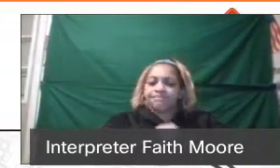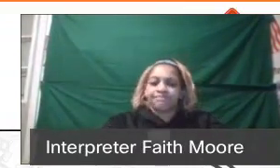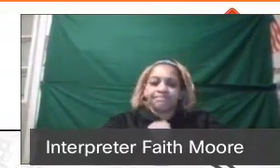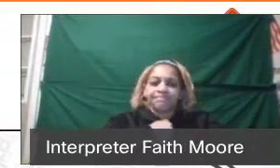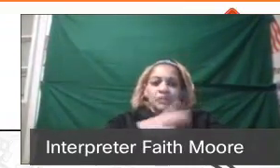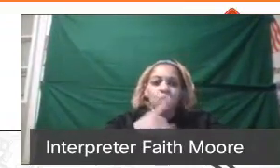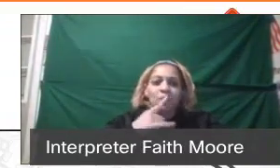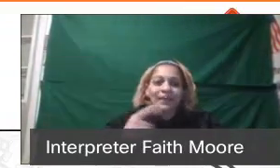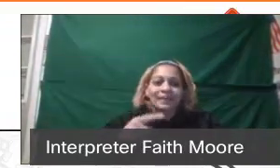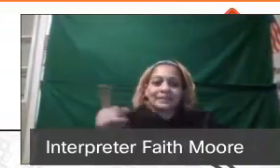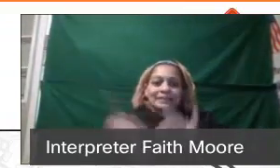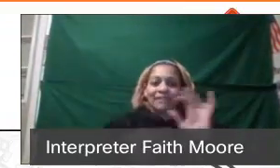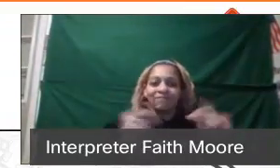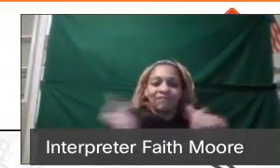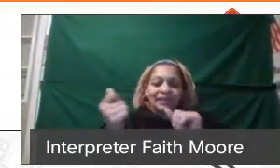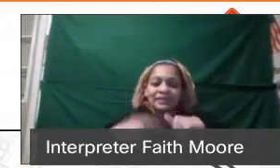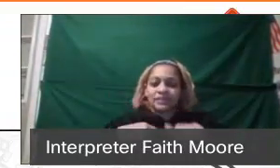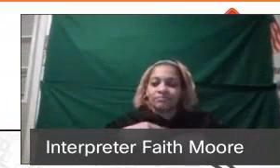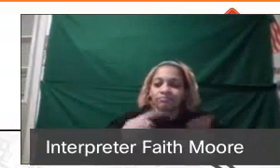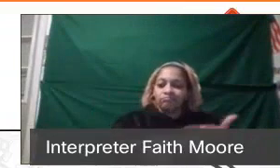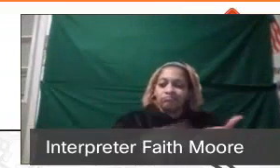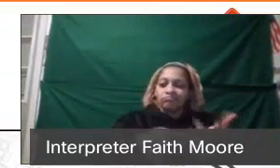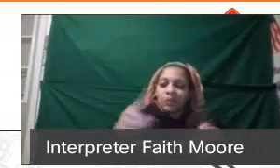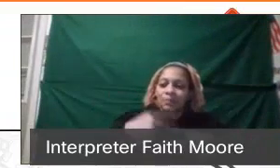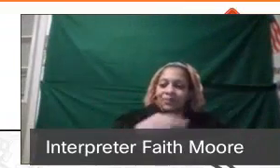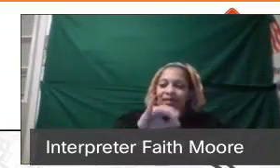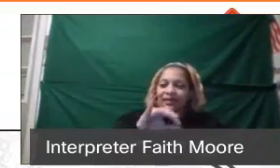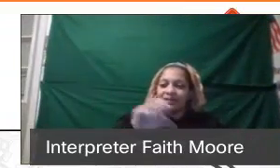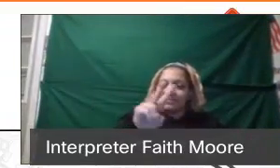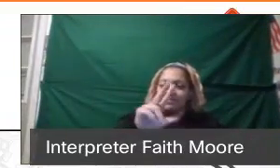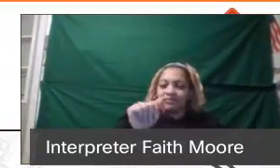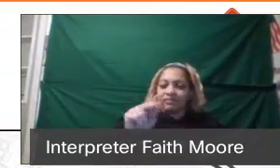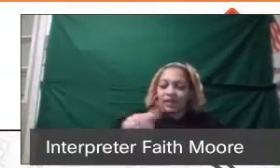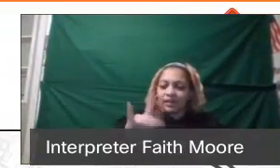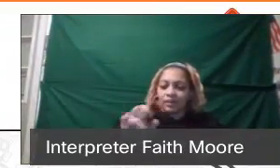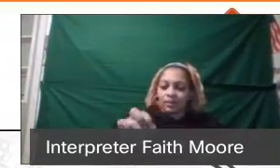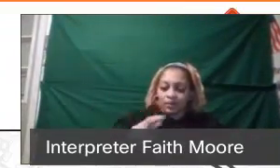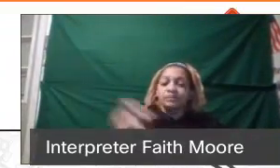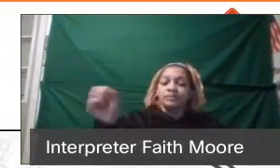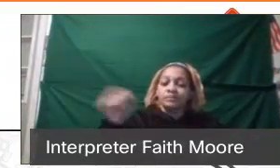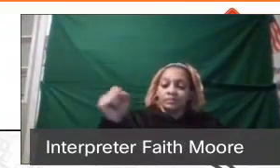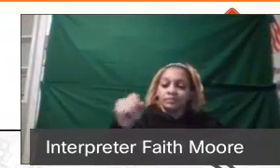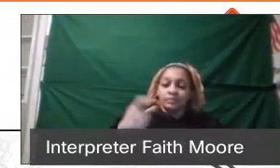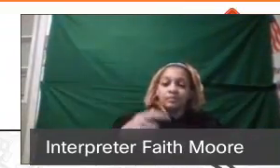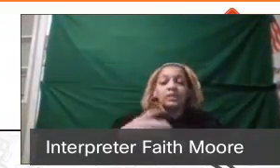Basically, it will be a full signal that intersection as it is today.